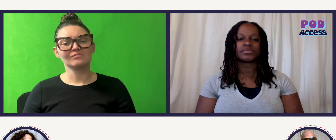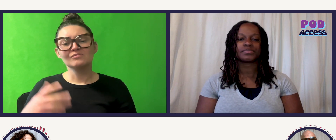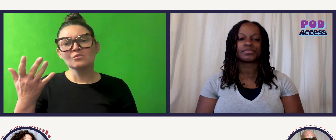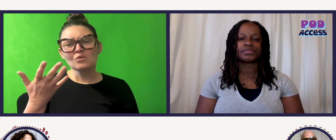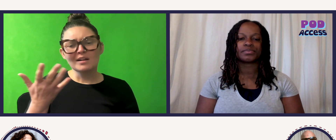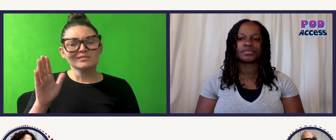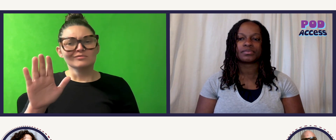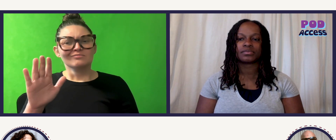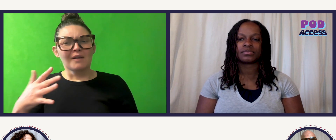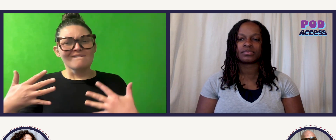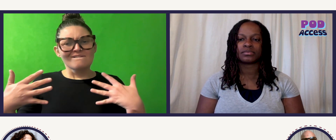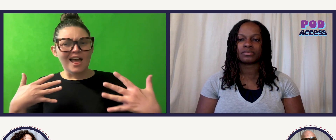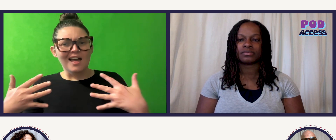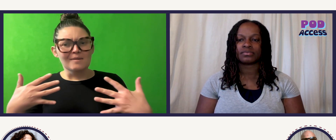What’s the vibe of your podcast?